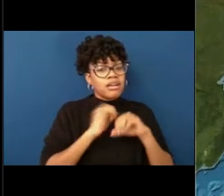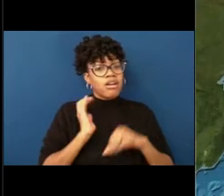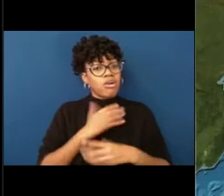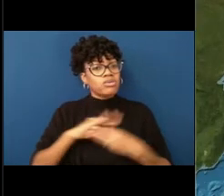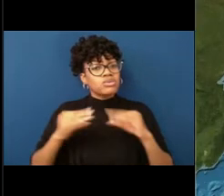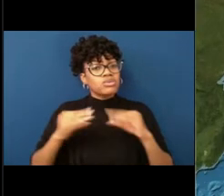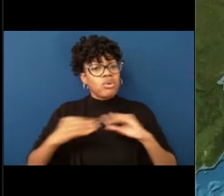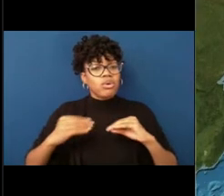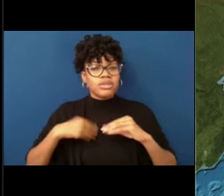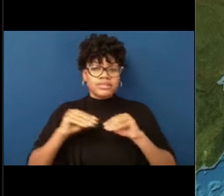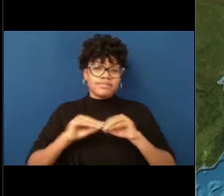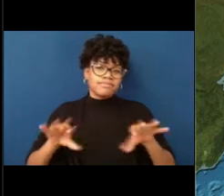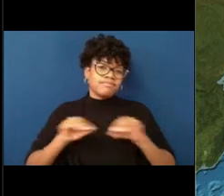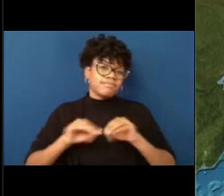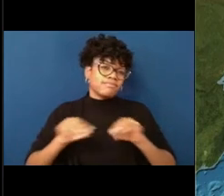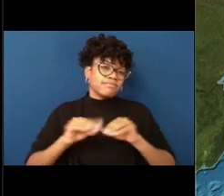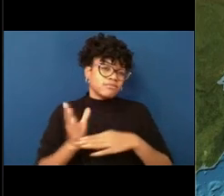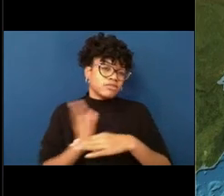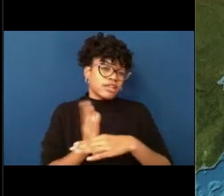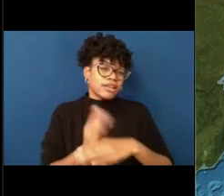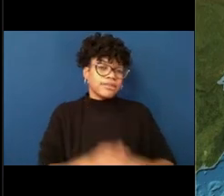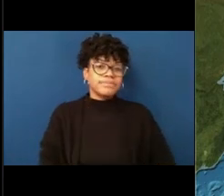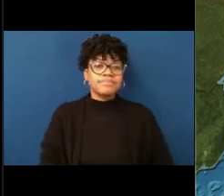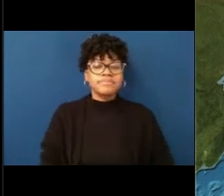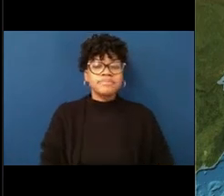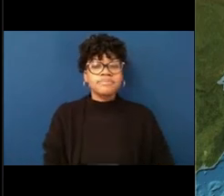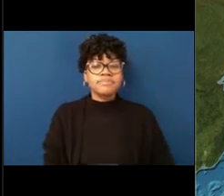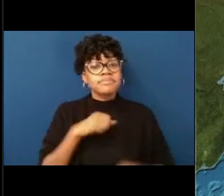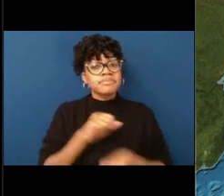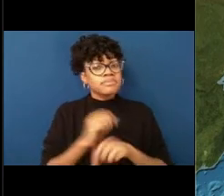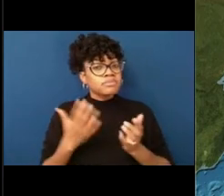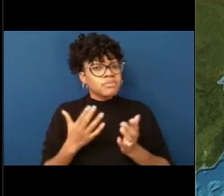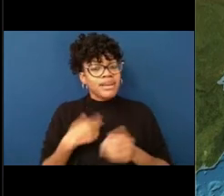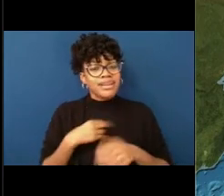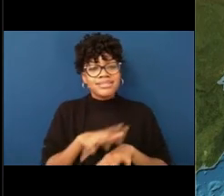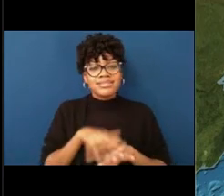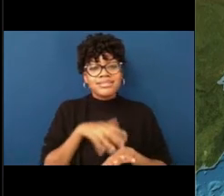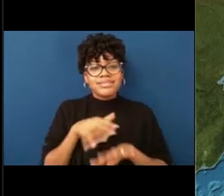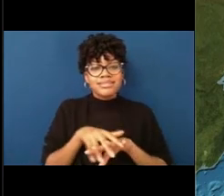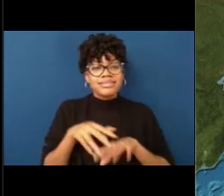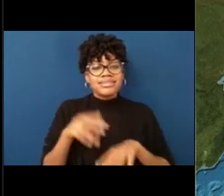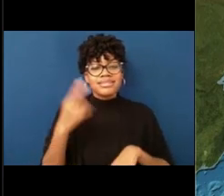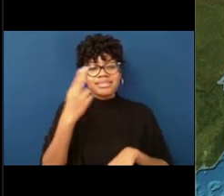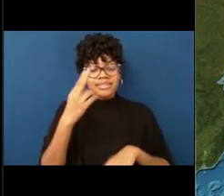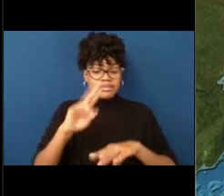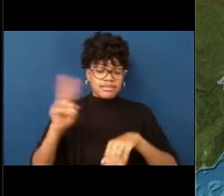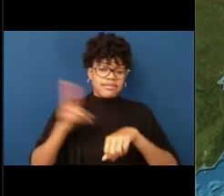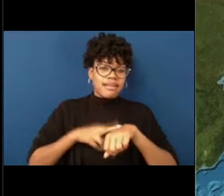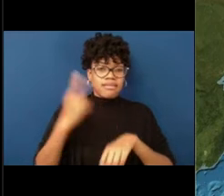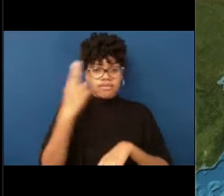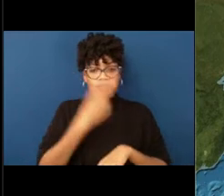as an education and Native Hawaiian outreach specialist for NOAA's Office of National Marine Sanctuaries